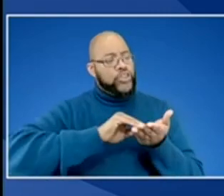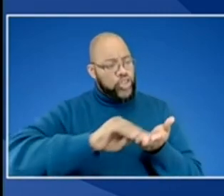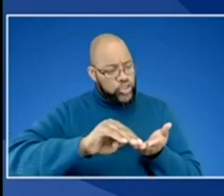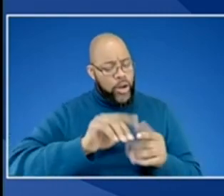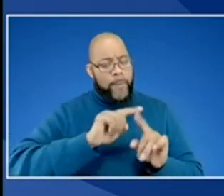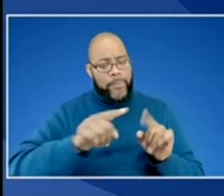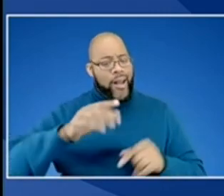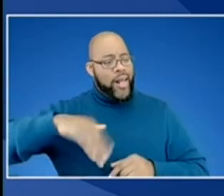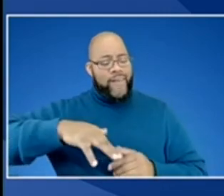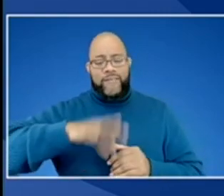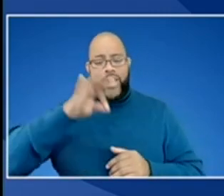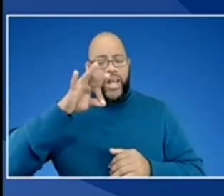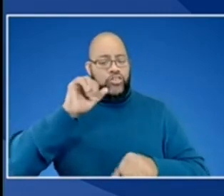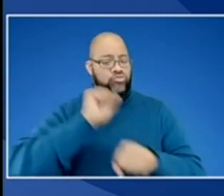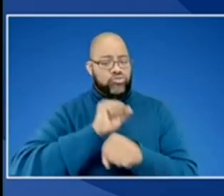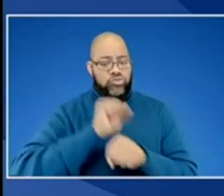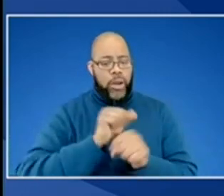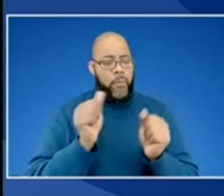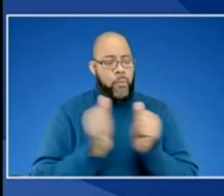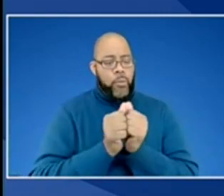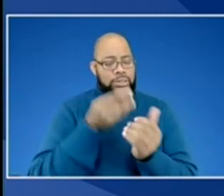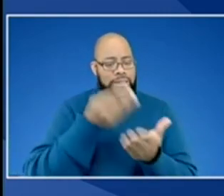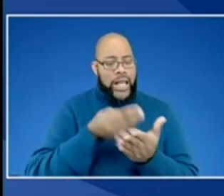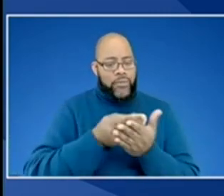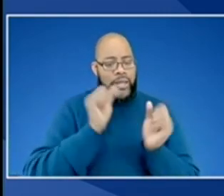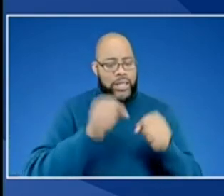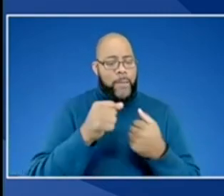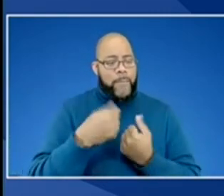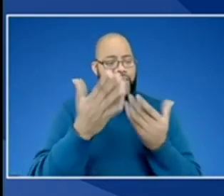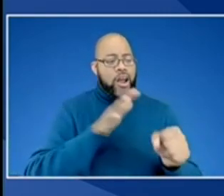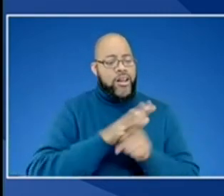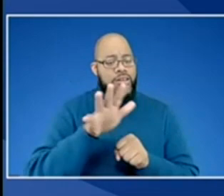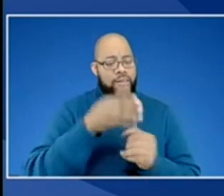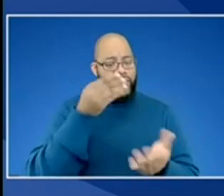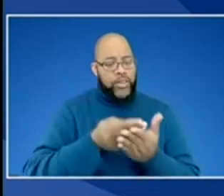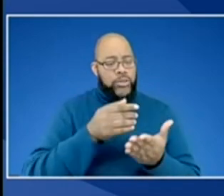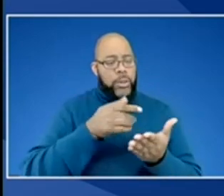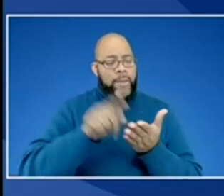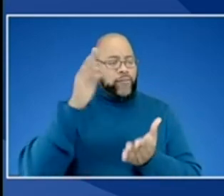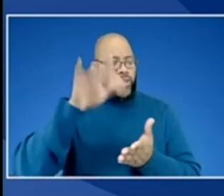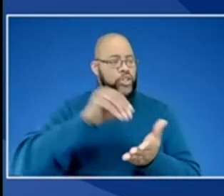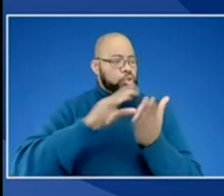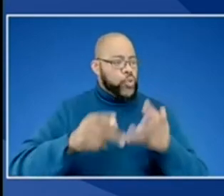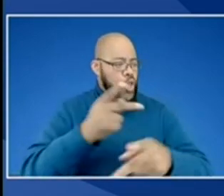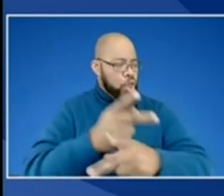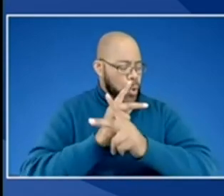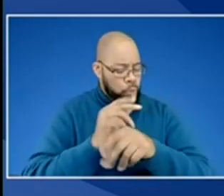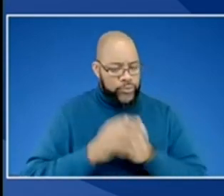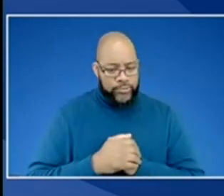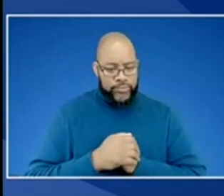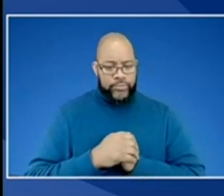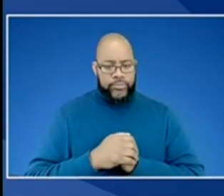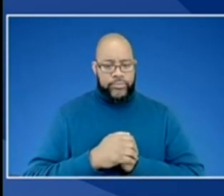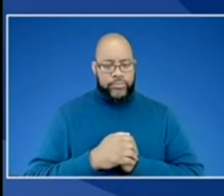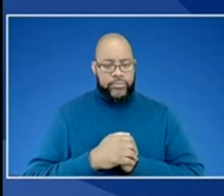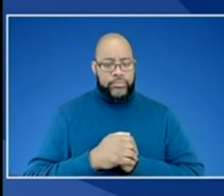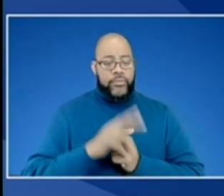found a job with a salary that can provide enough funds to pay for their student loans. Veterans give up so much for our